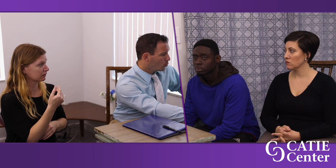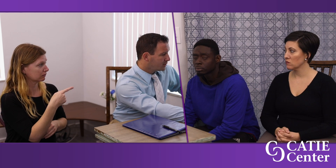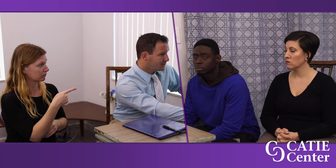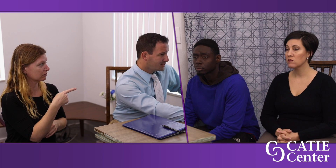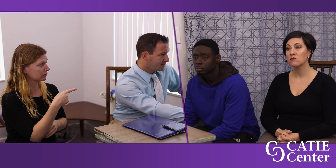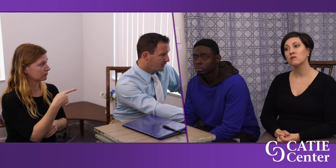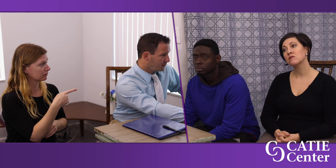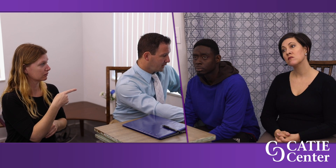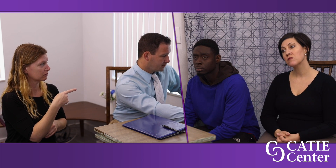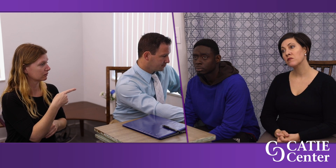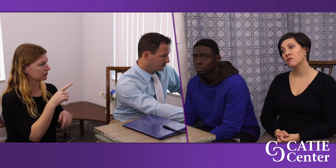What does this sign mean?